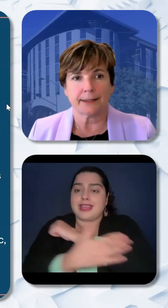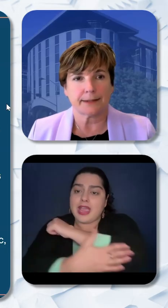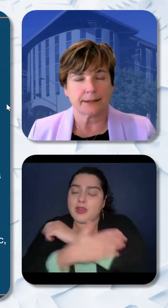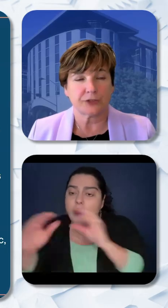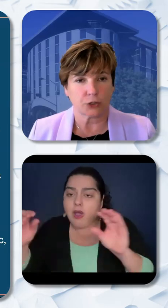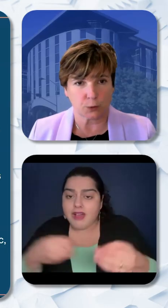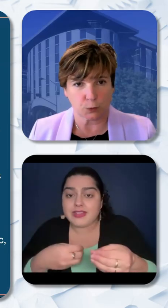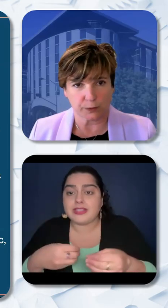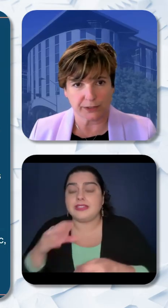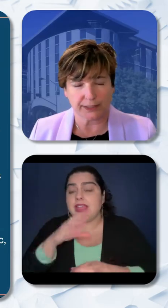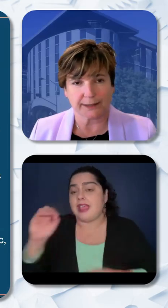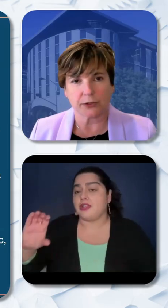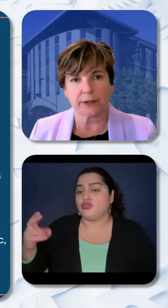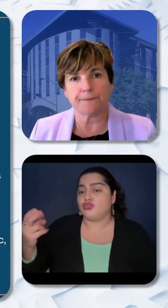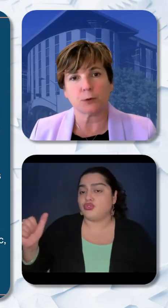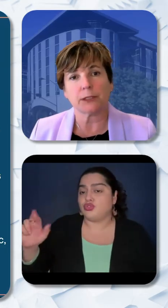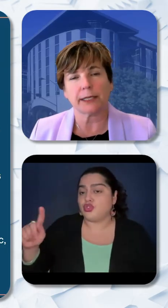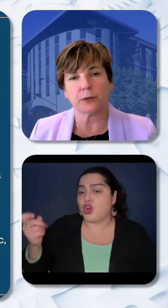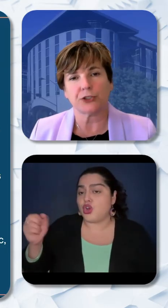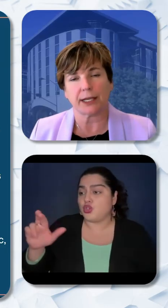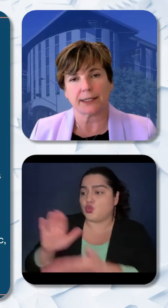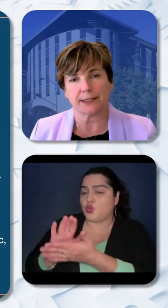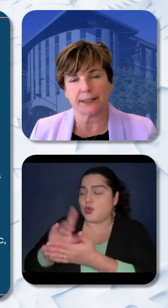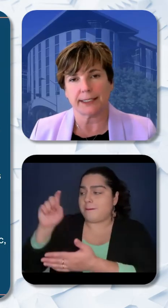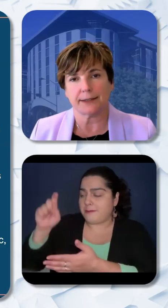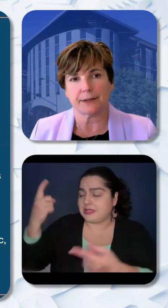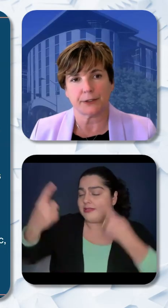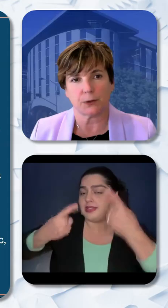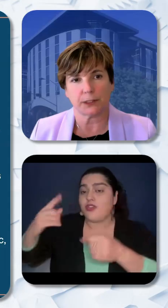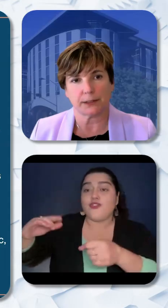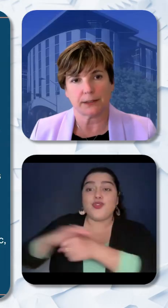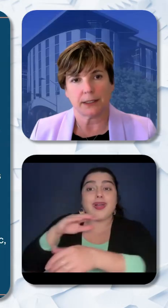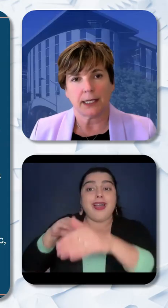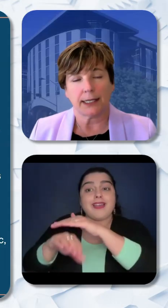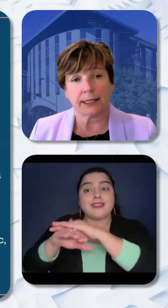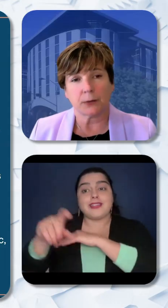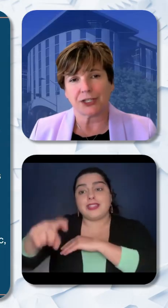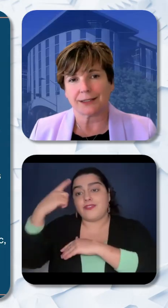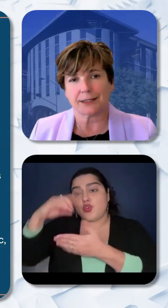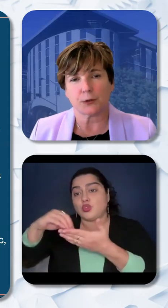and charter schools to consider a full language access needs of students. And language access